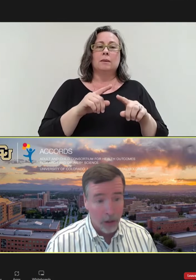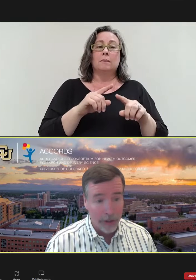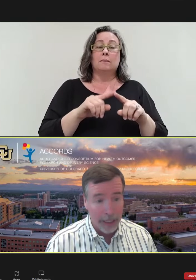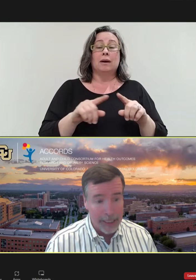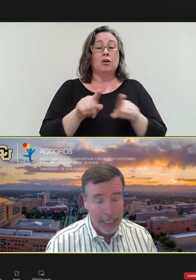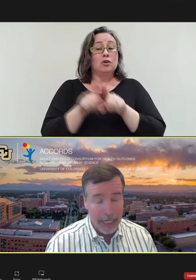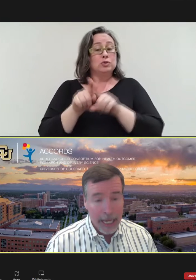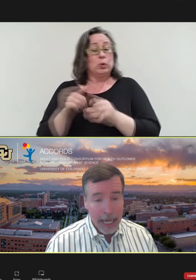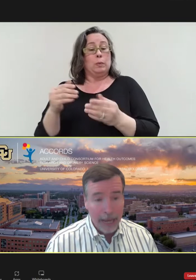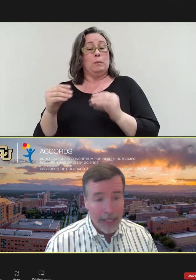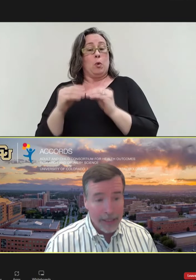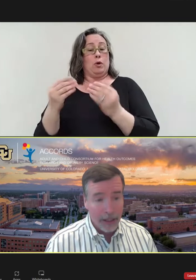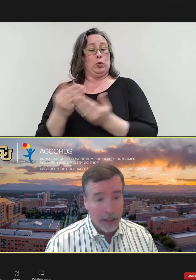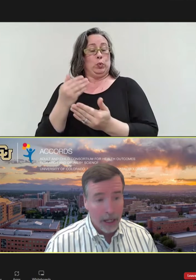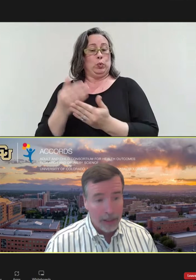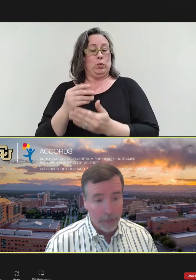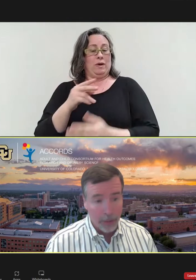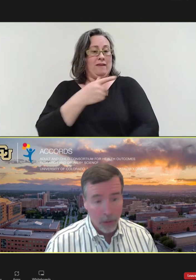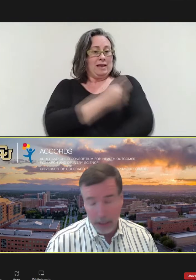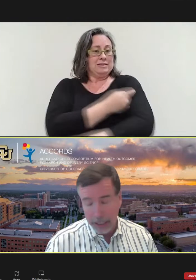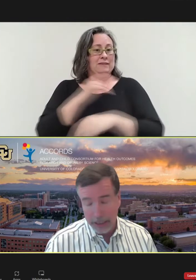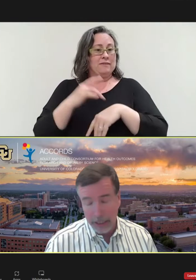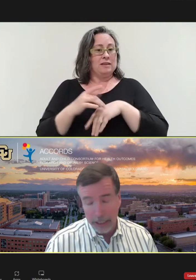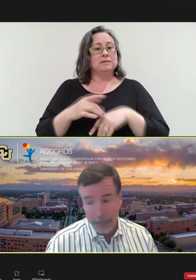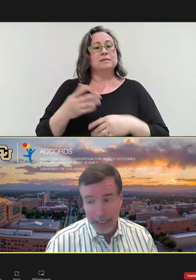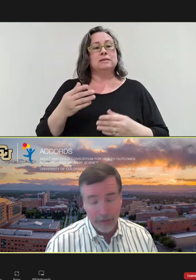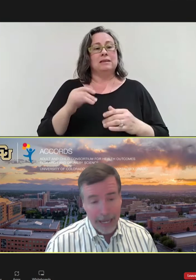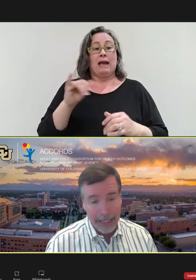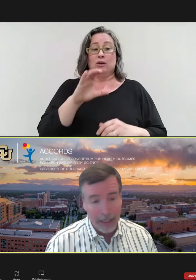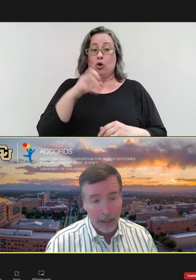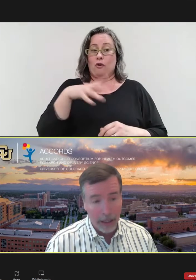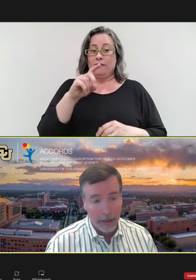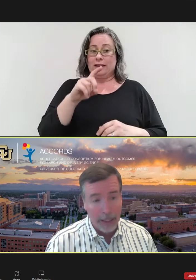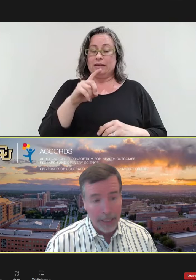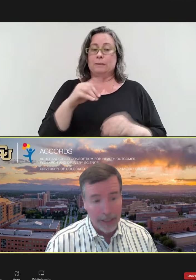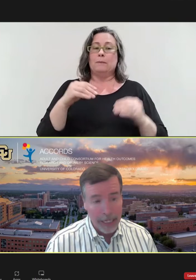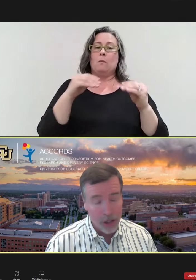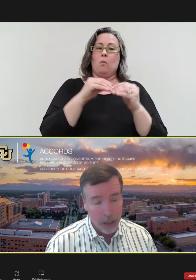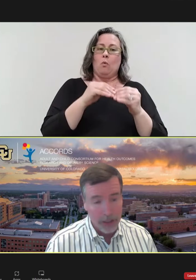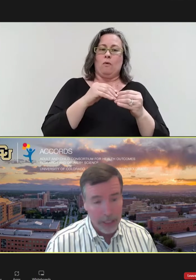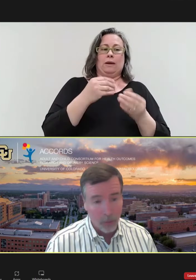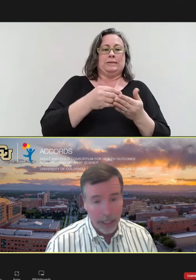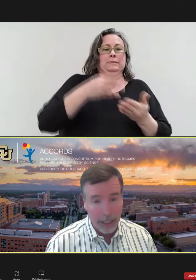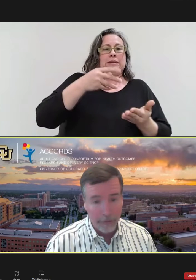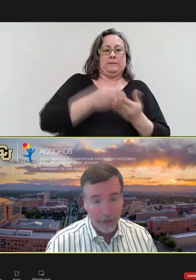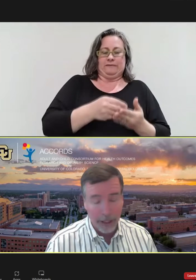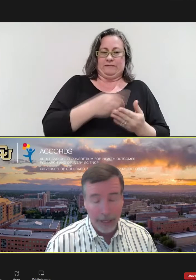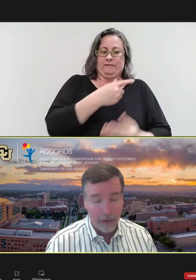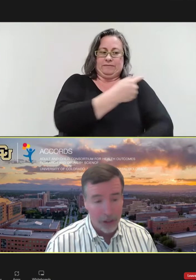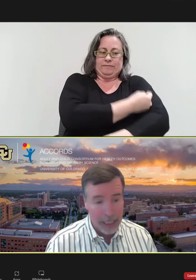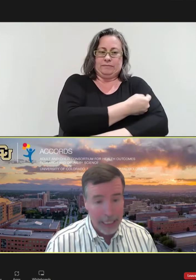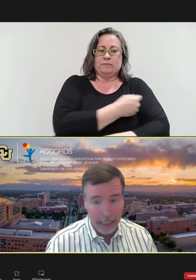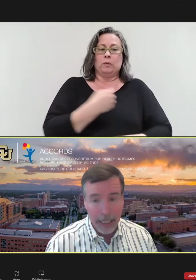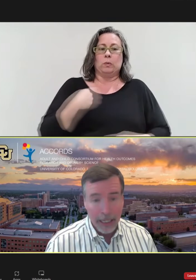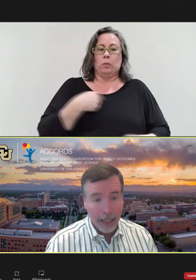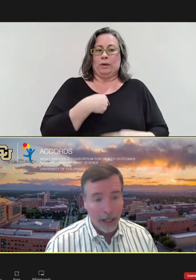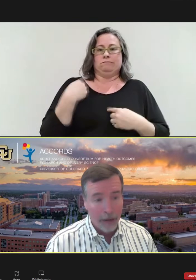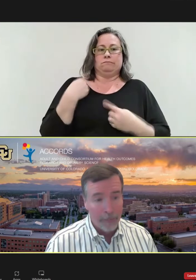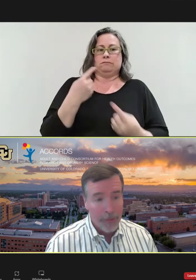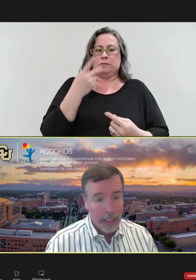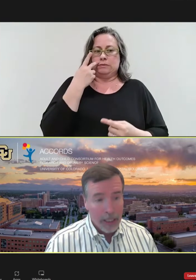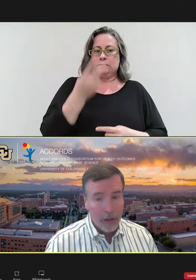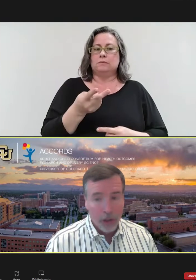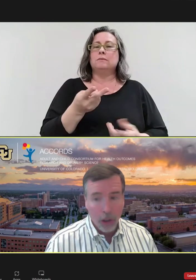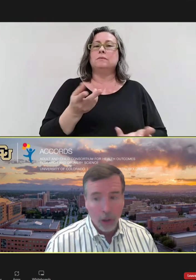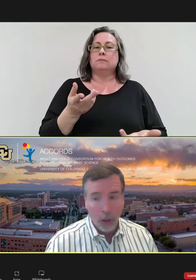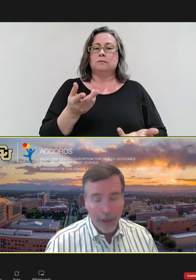COVID-19. And these are some of the more expensive immunizations that we have ever seen. So,